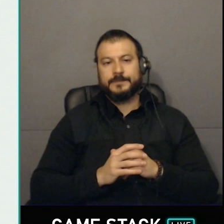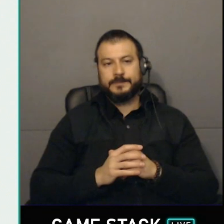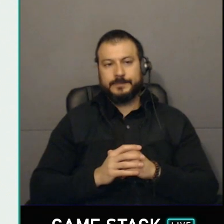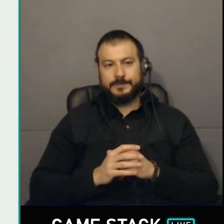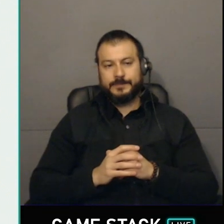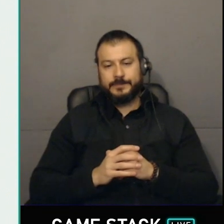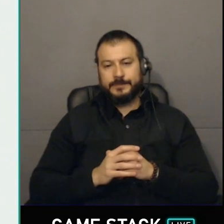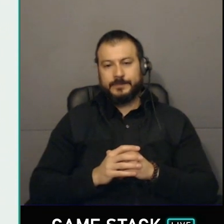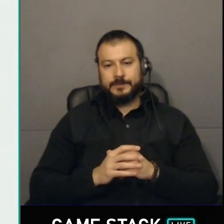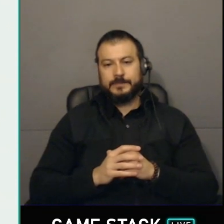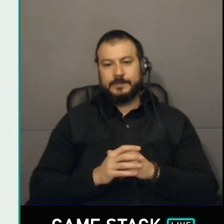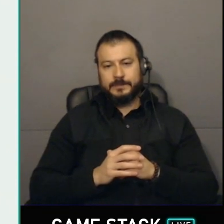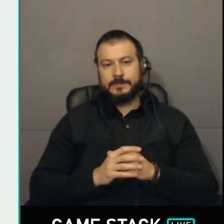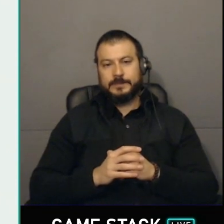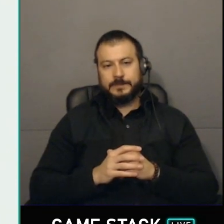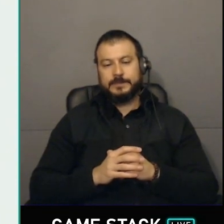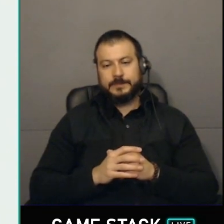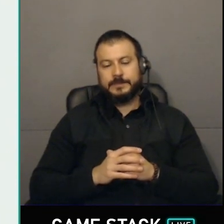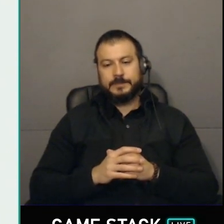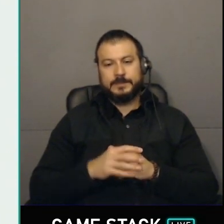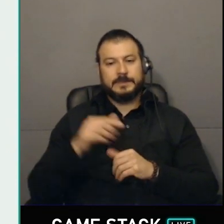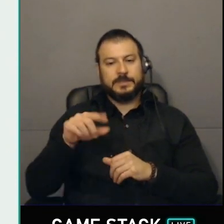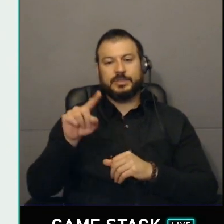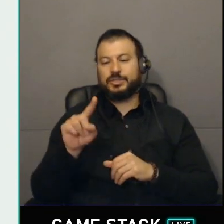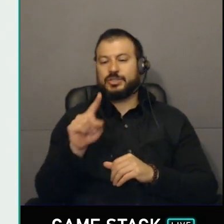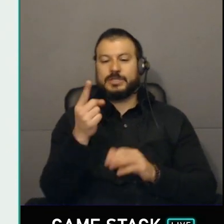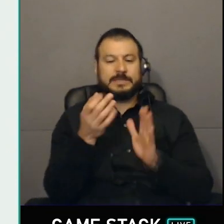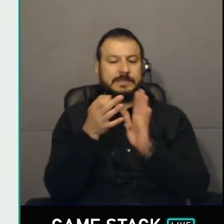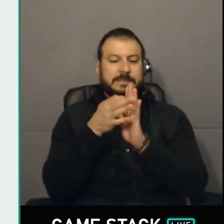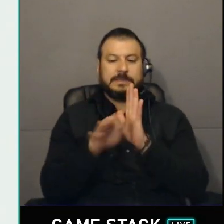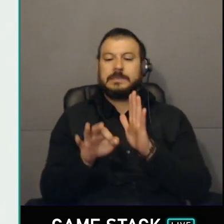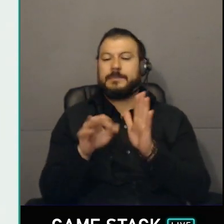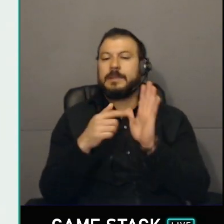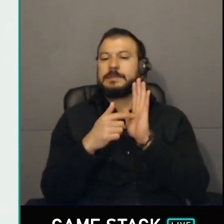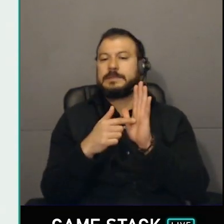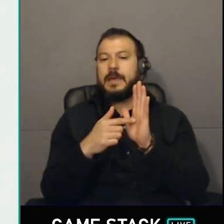So, this is just a simple example of the formula that's in our code base.